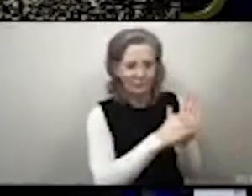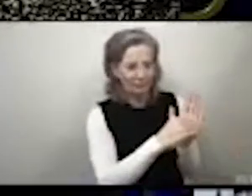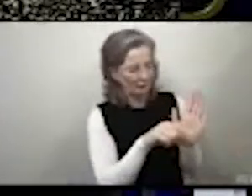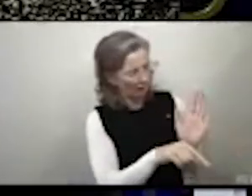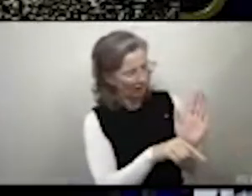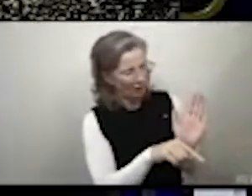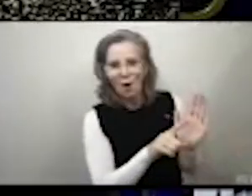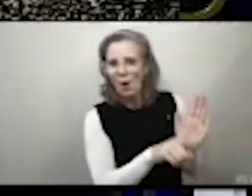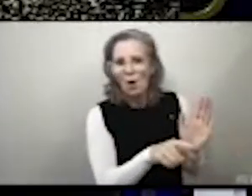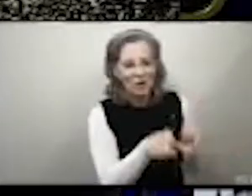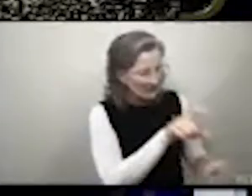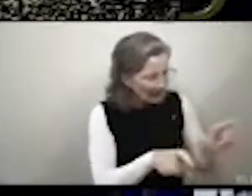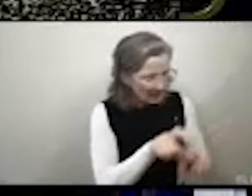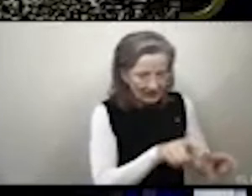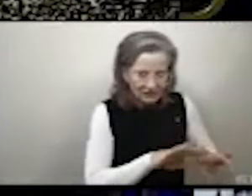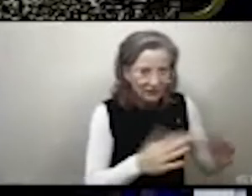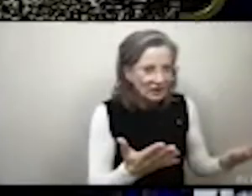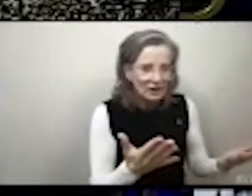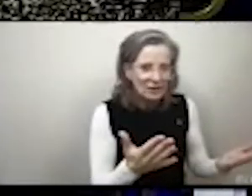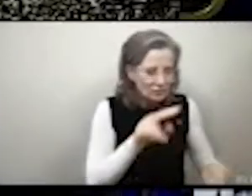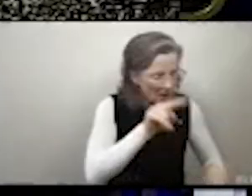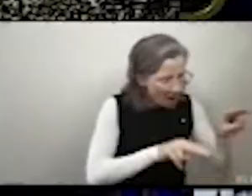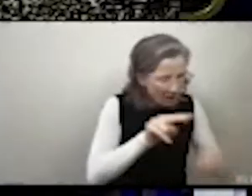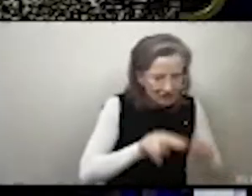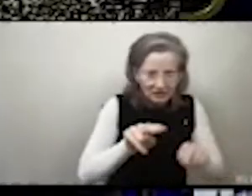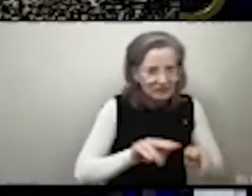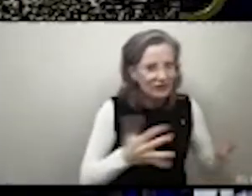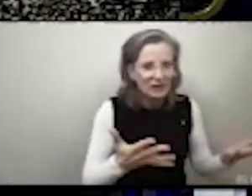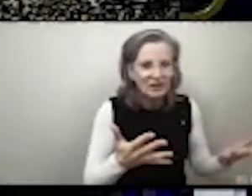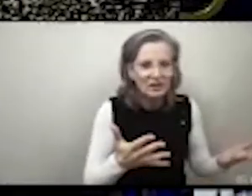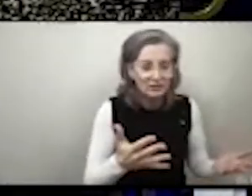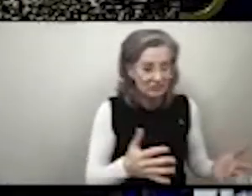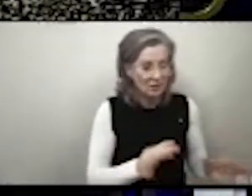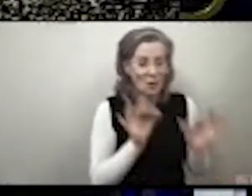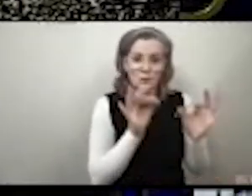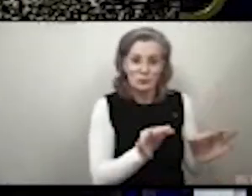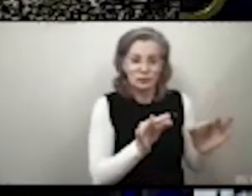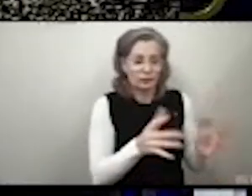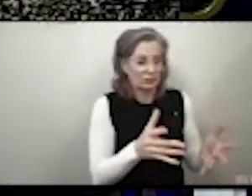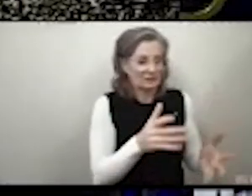and analysis that, you know, a proper scientific method would produce. I think that, I think that's, you